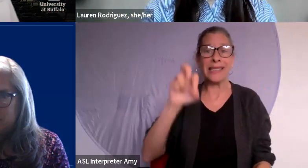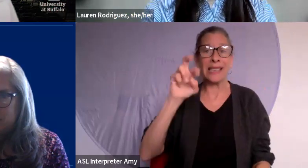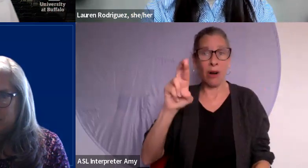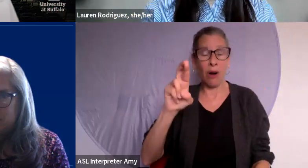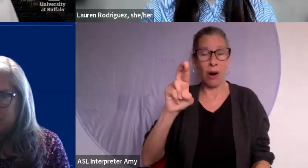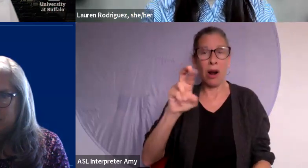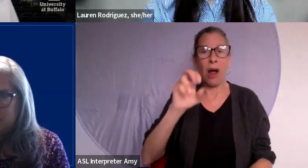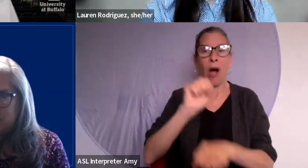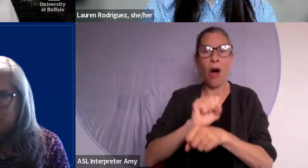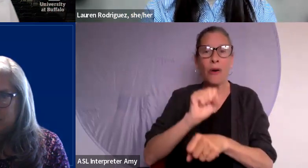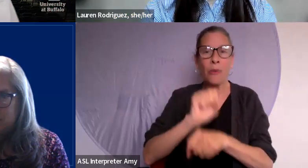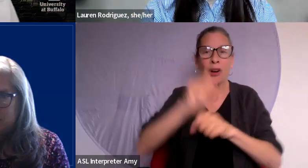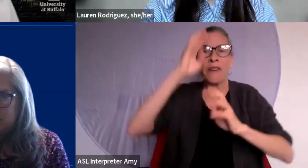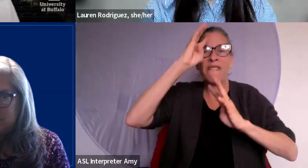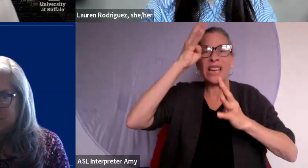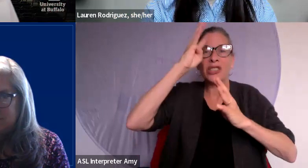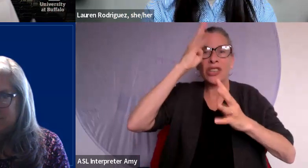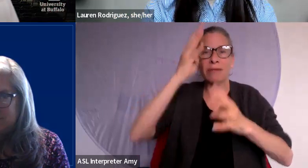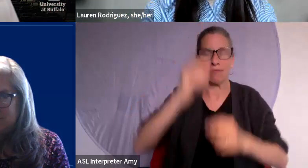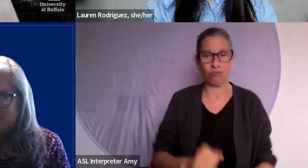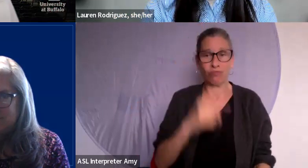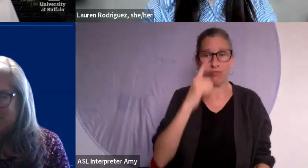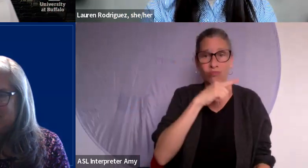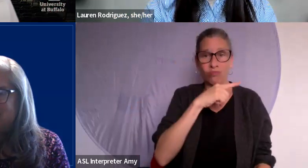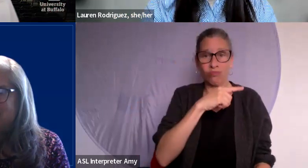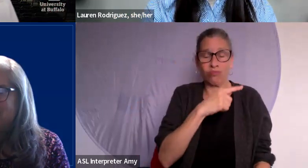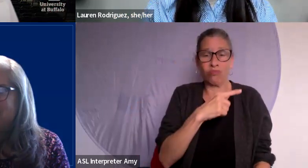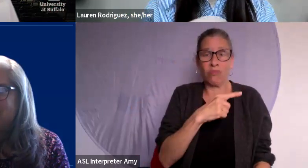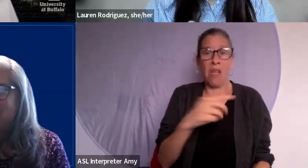work of fiction, I have no confidence that the people